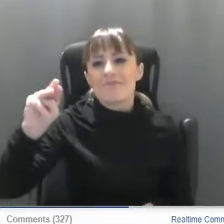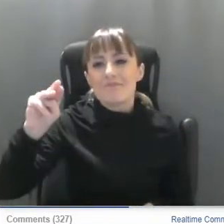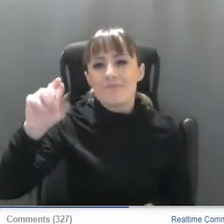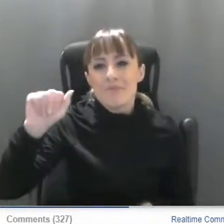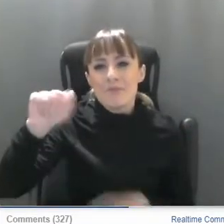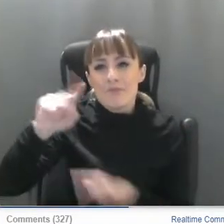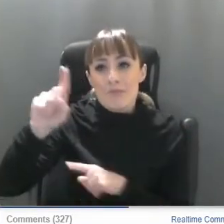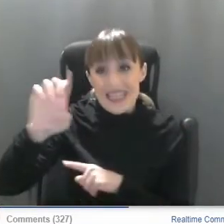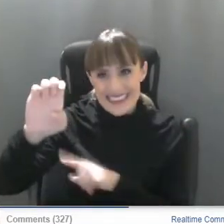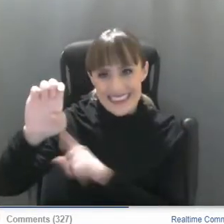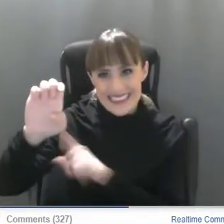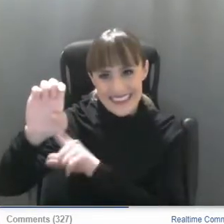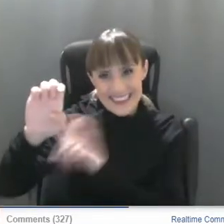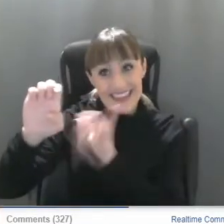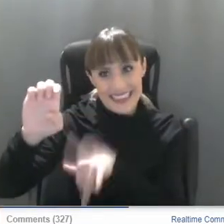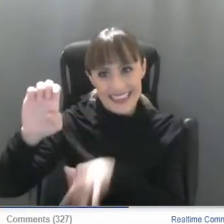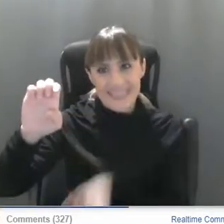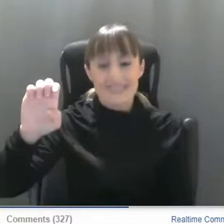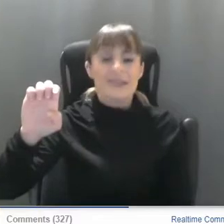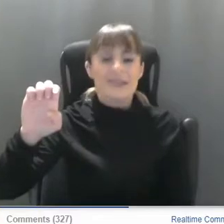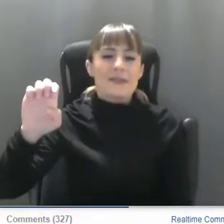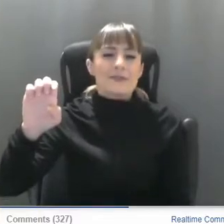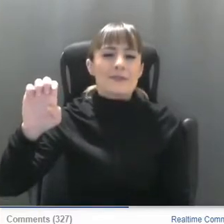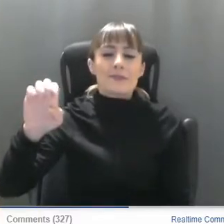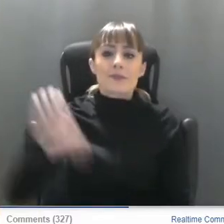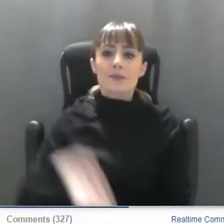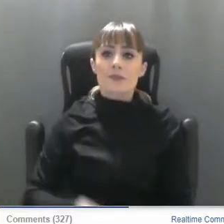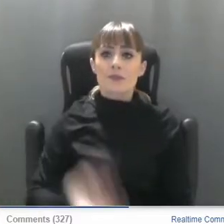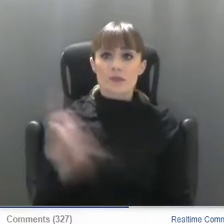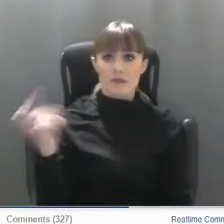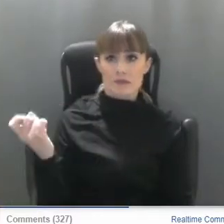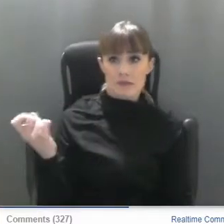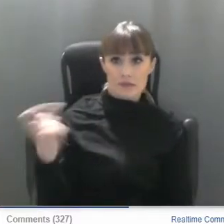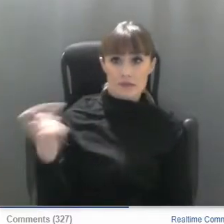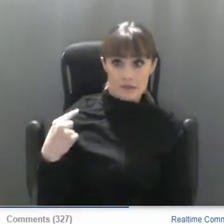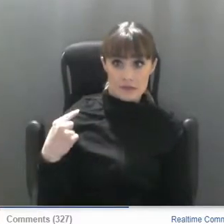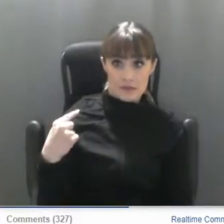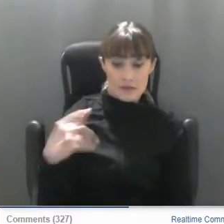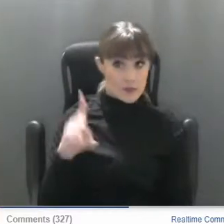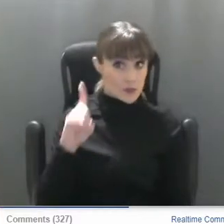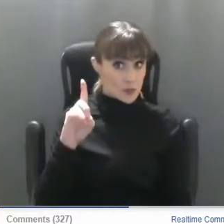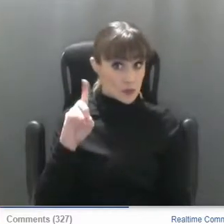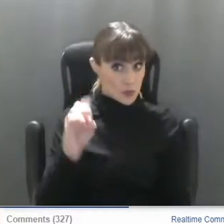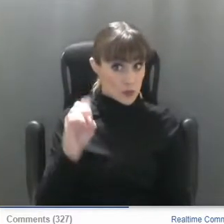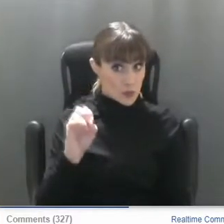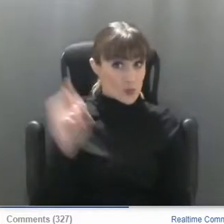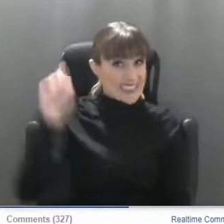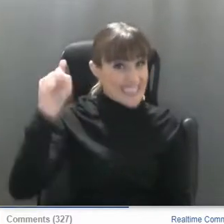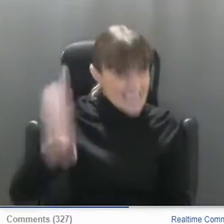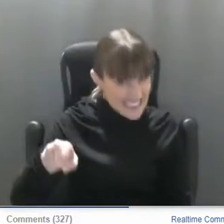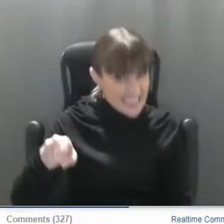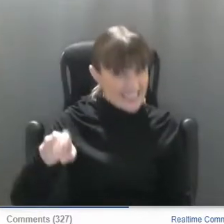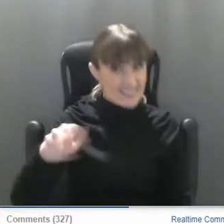called! Um, do you need to wear masks? Mary, it is not required. So we are complying